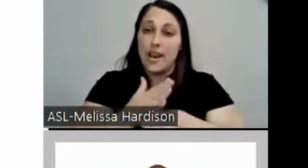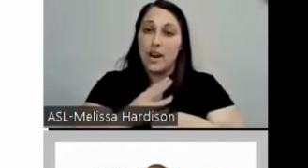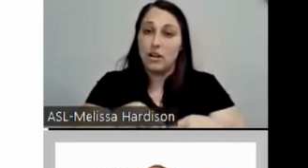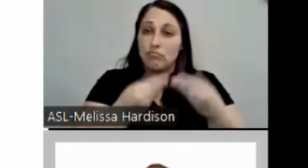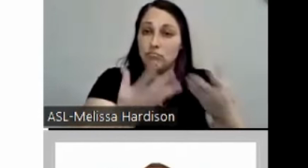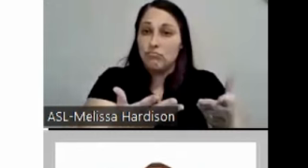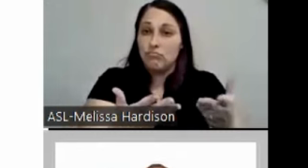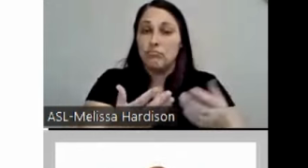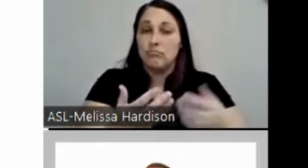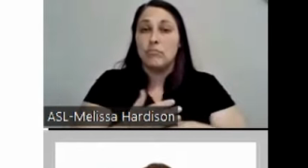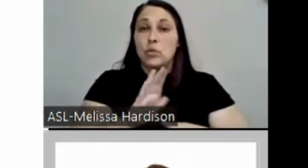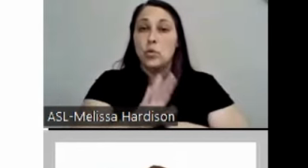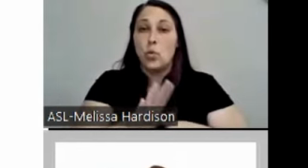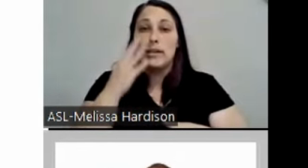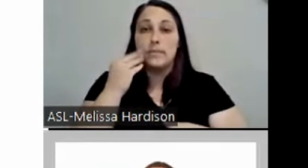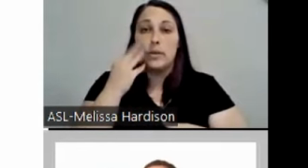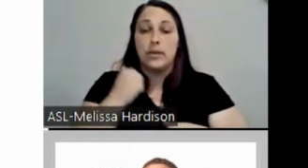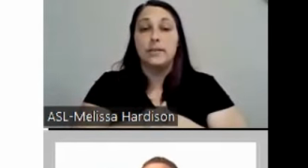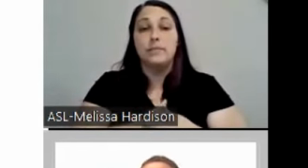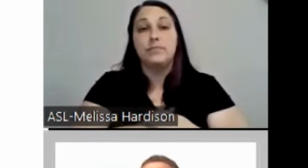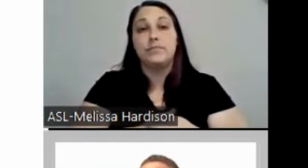TRACY absolutely!